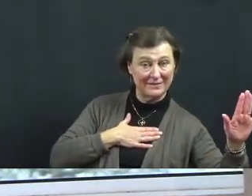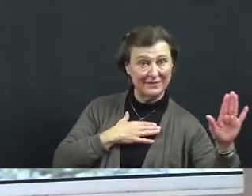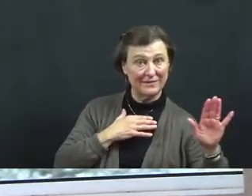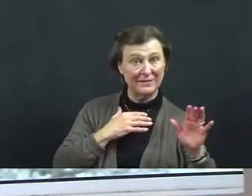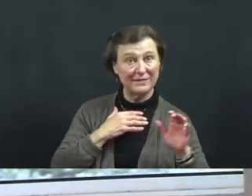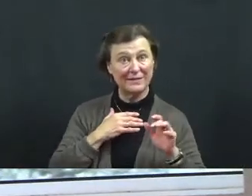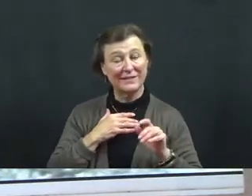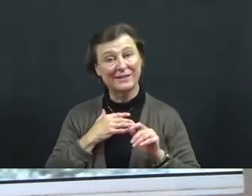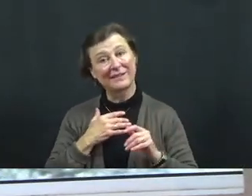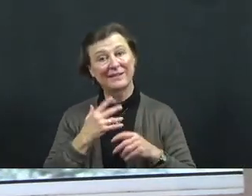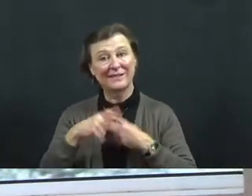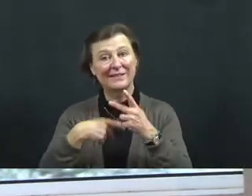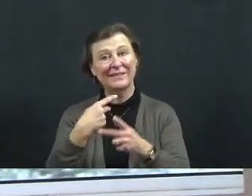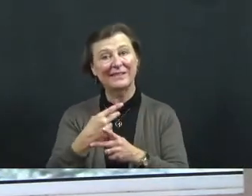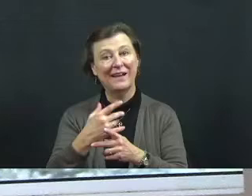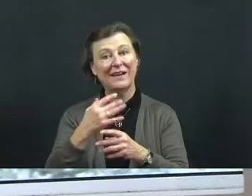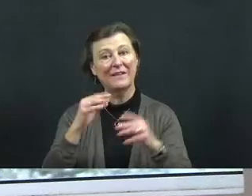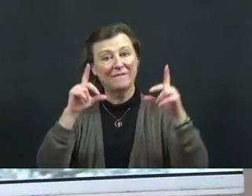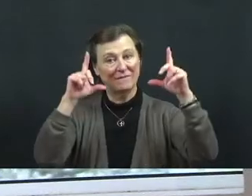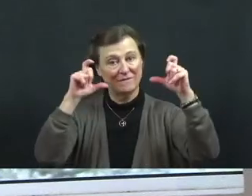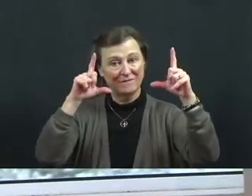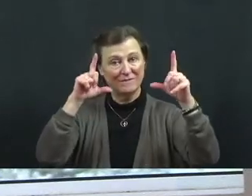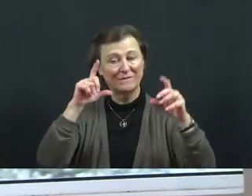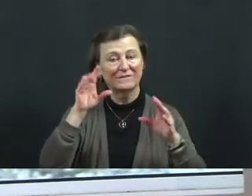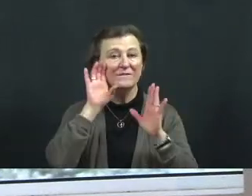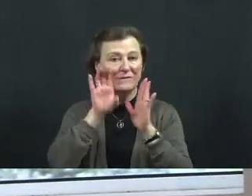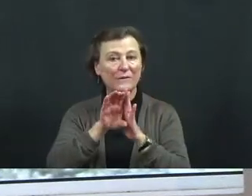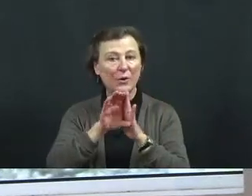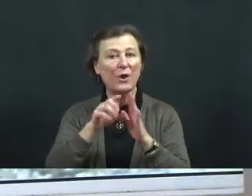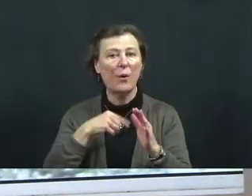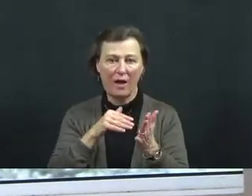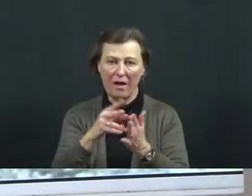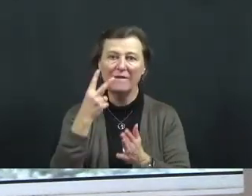It's the kind of photo I often see at memorial service slide shows.